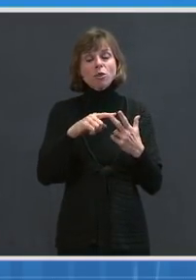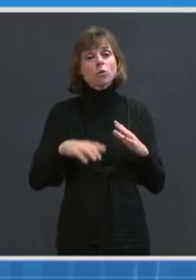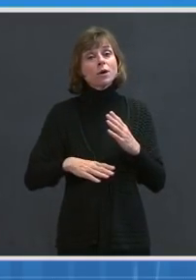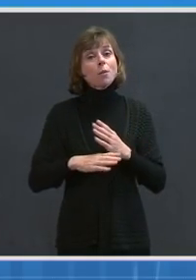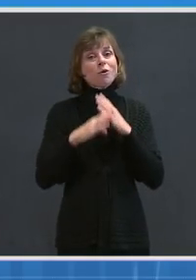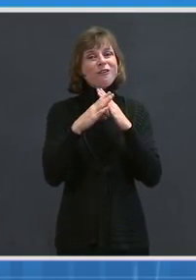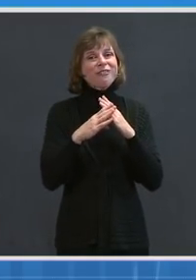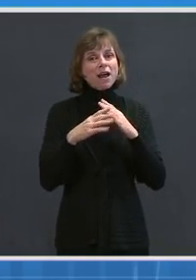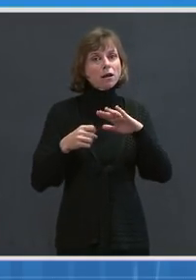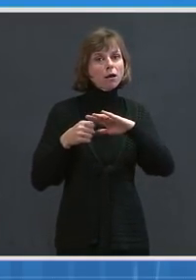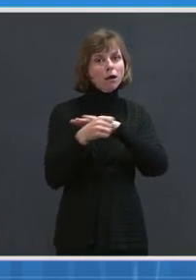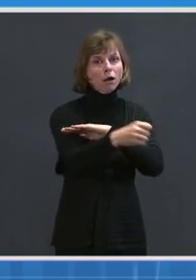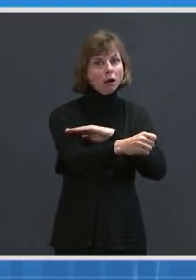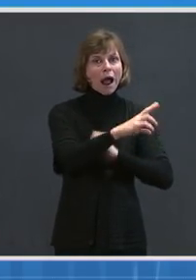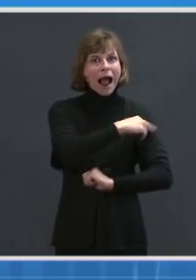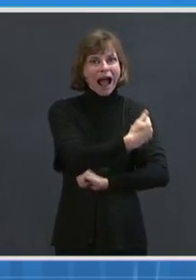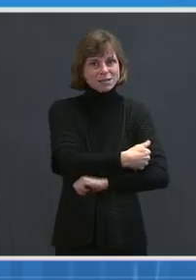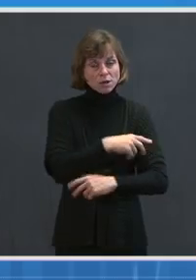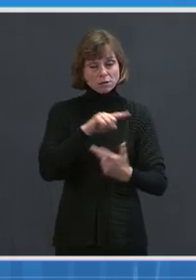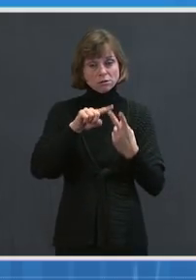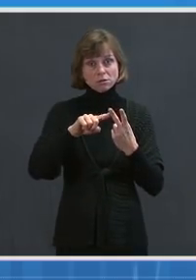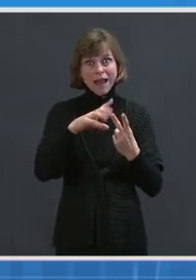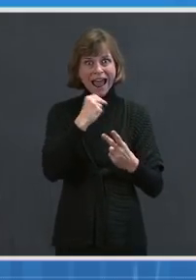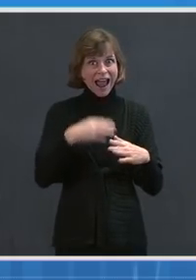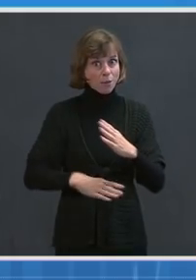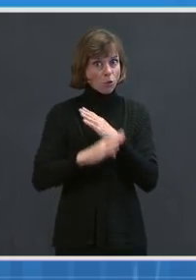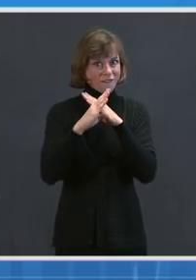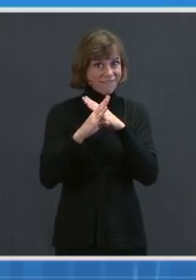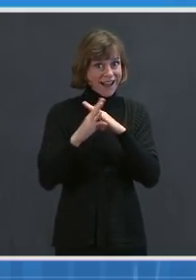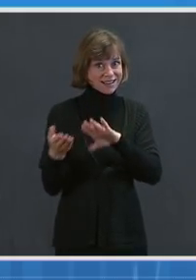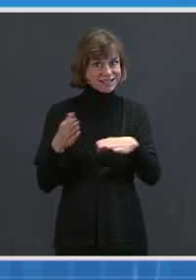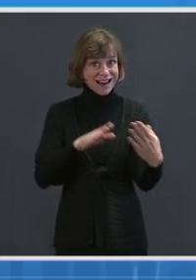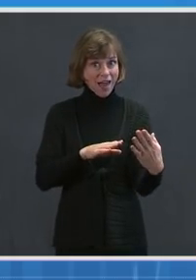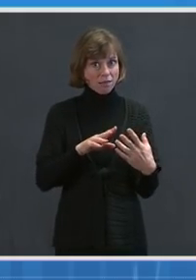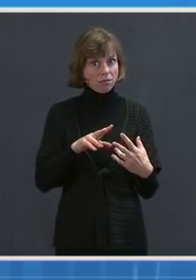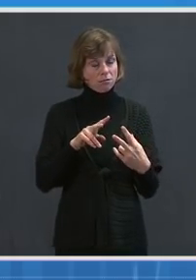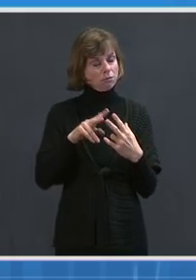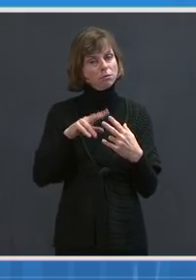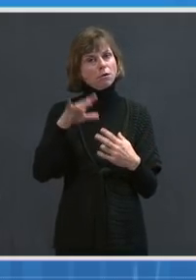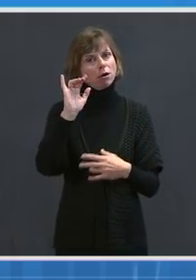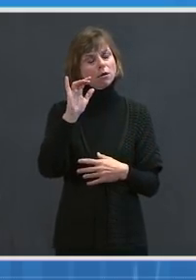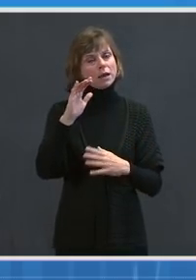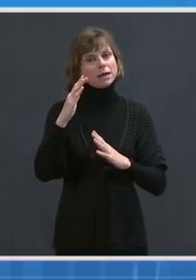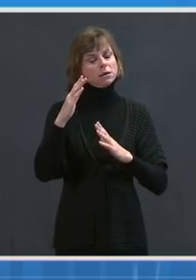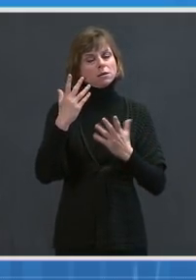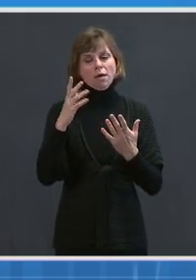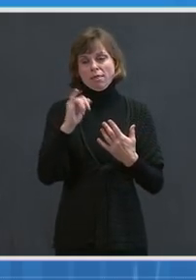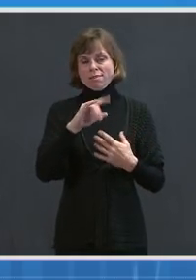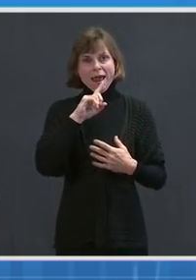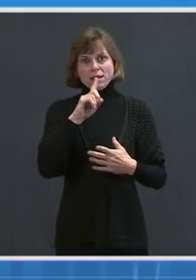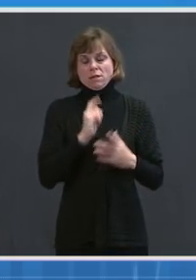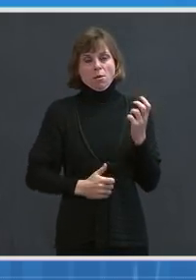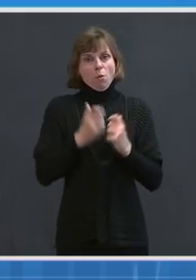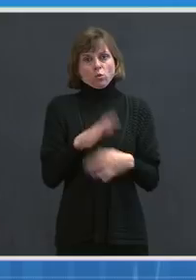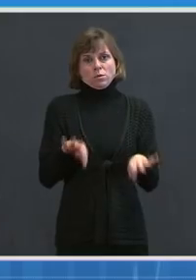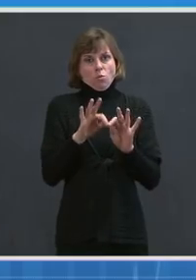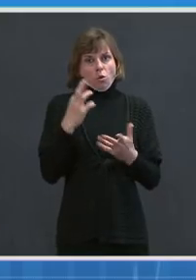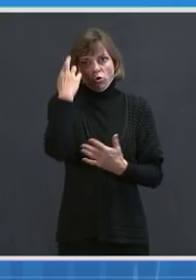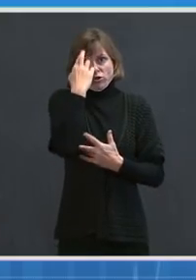That's point number one. We don't compare one to the other. The only way that you can effectively do that is by having